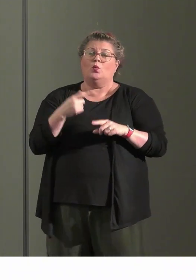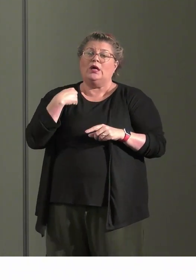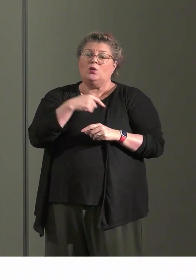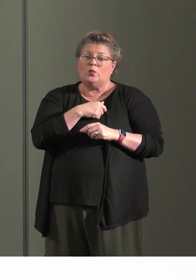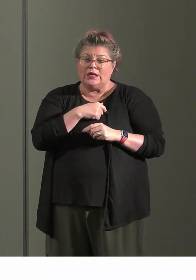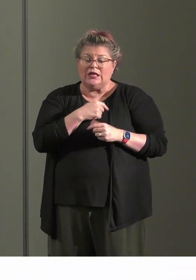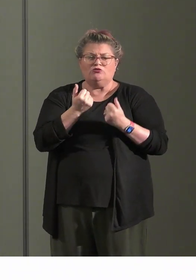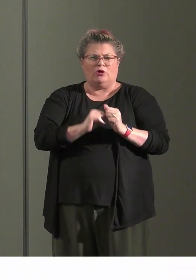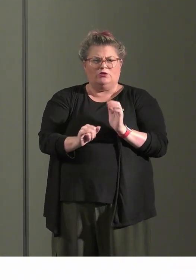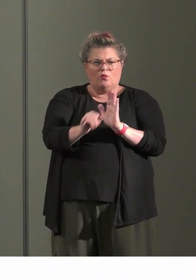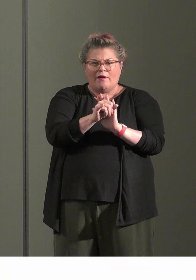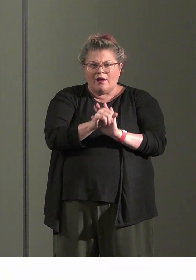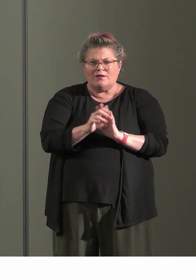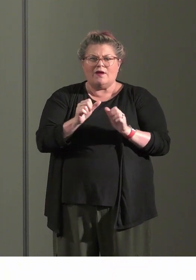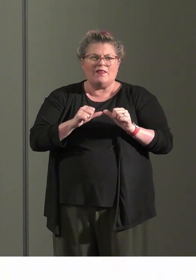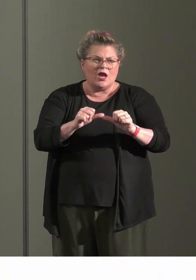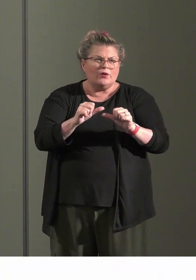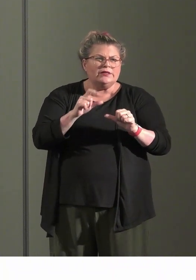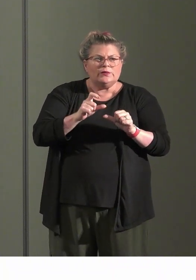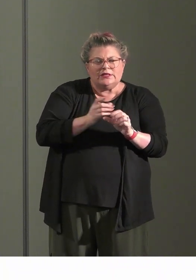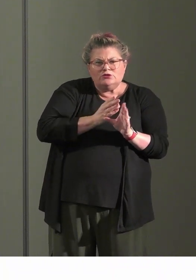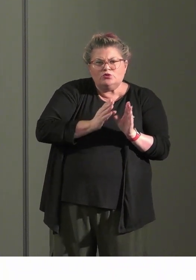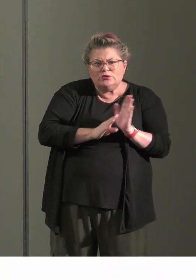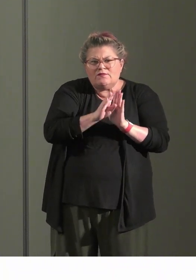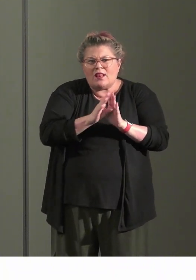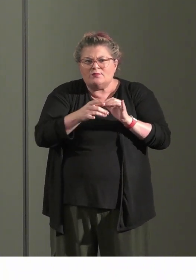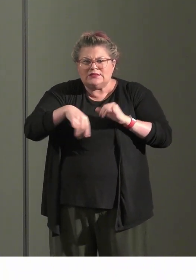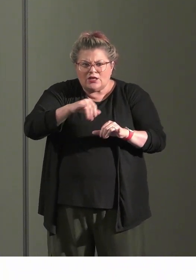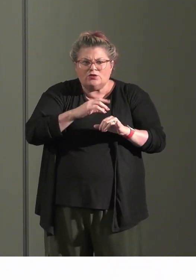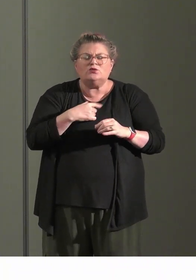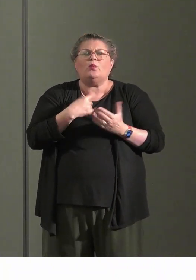identify the areas we develop standards we consult with the community of People With Disabilities. I will qualify this we don't tokenize them because they are a Persons with Disabilities